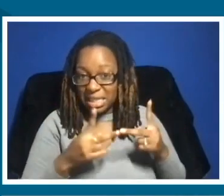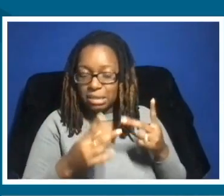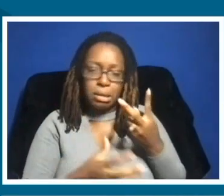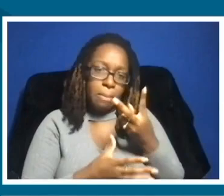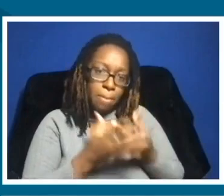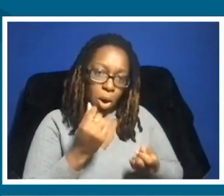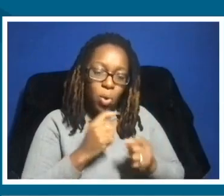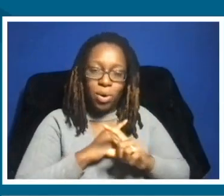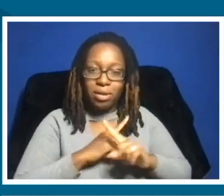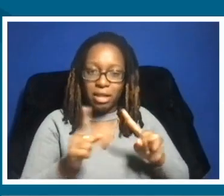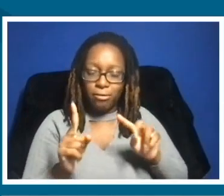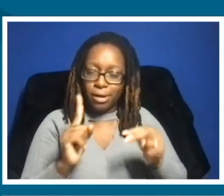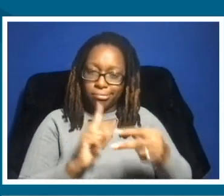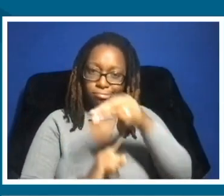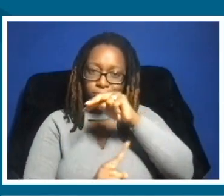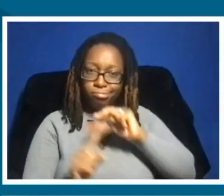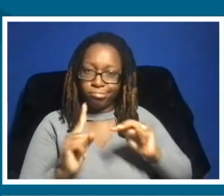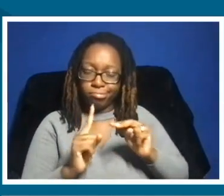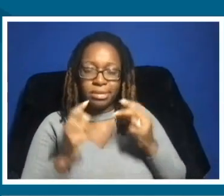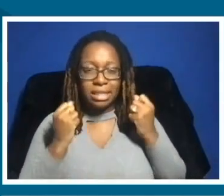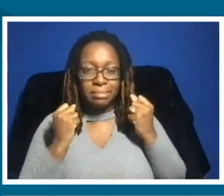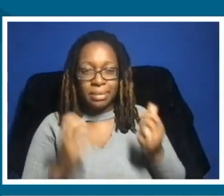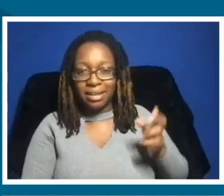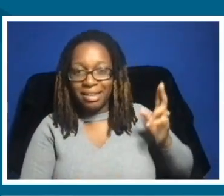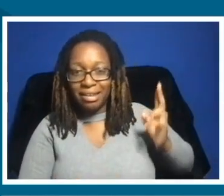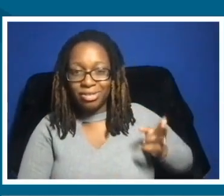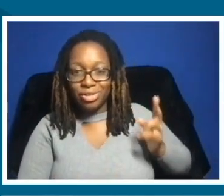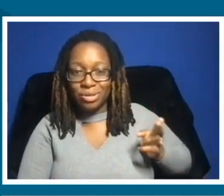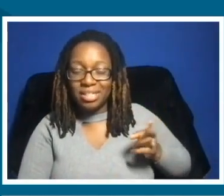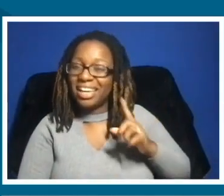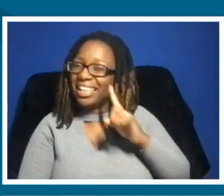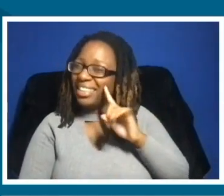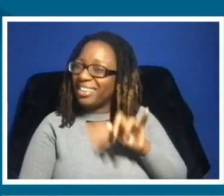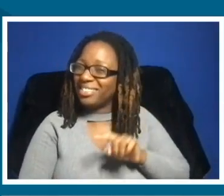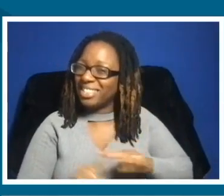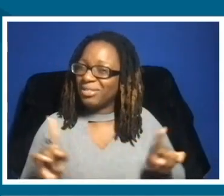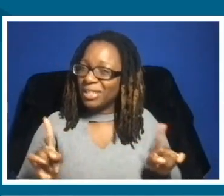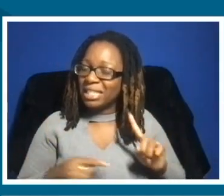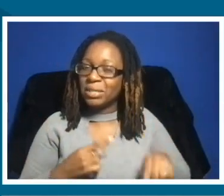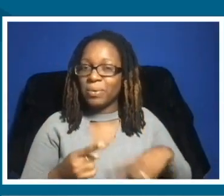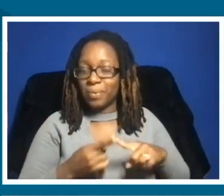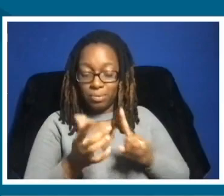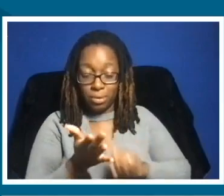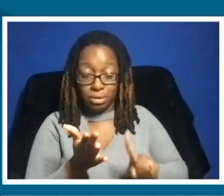history um i mean that's a that's a difference i think in like when you're